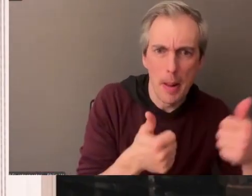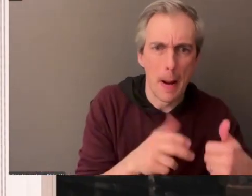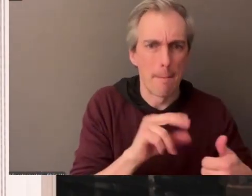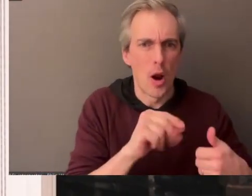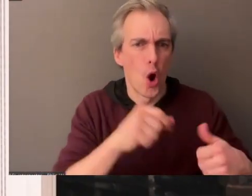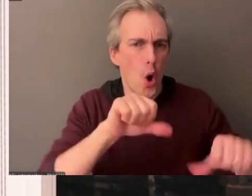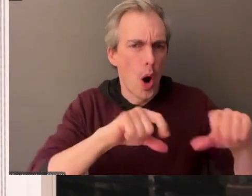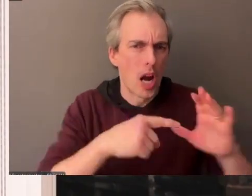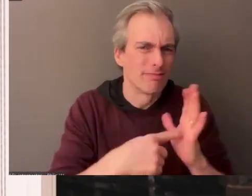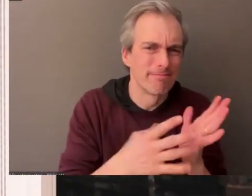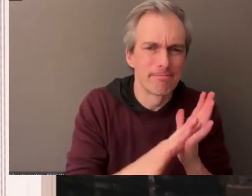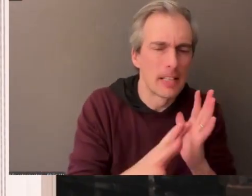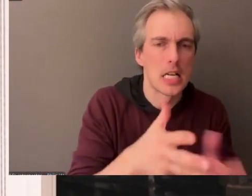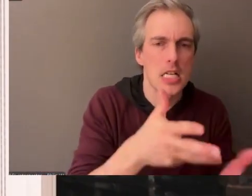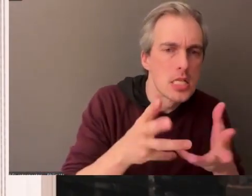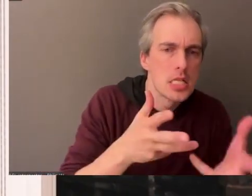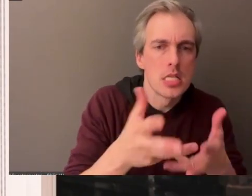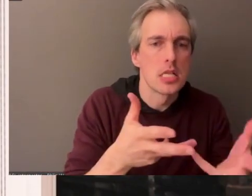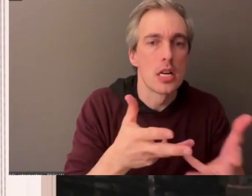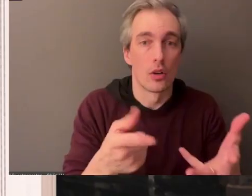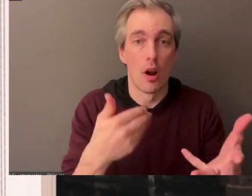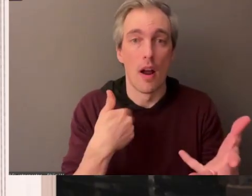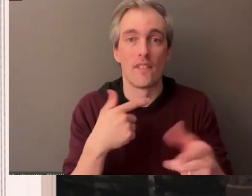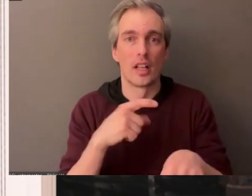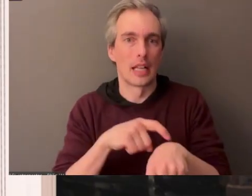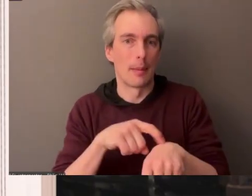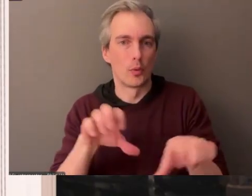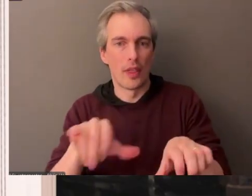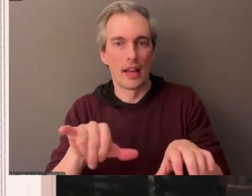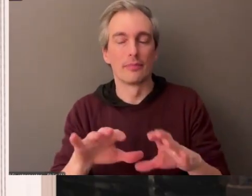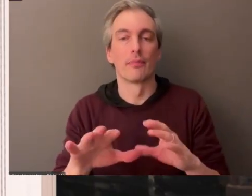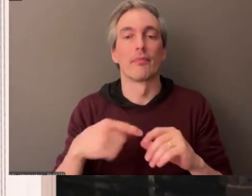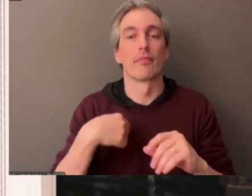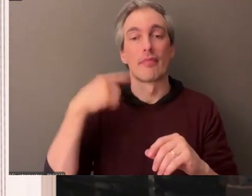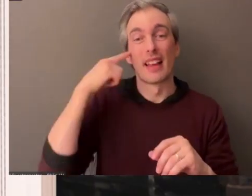Then I think AI can probably do that... Pretty good enough.